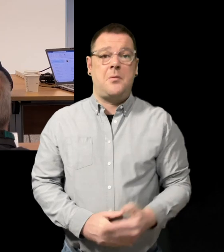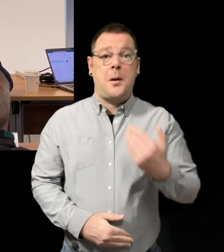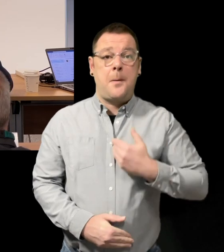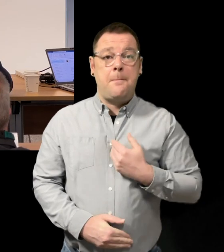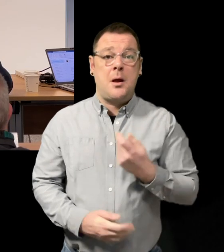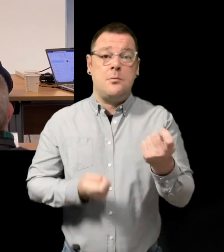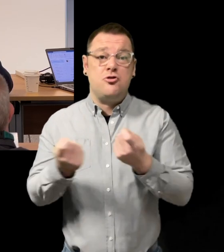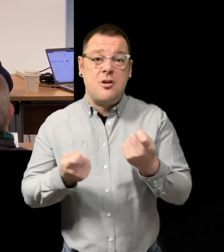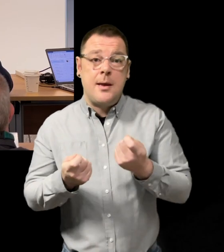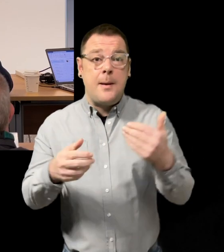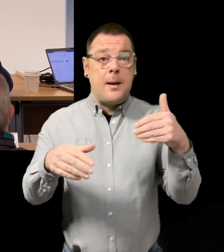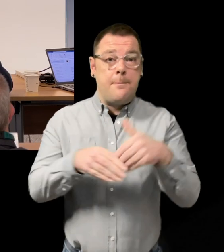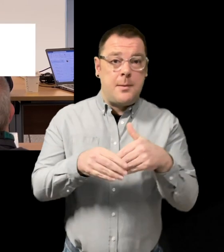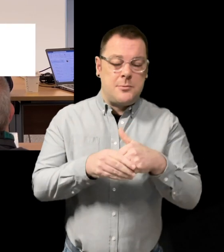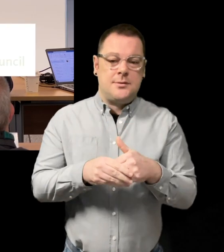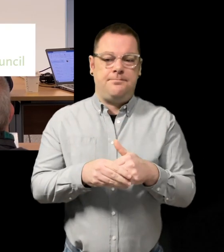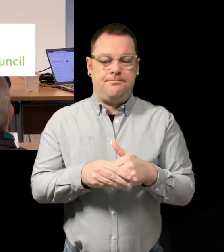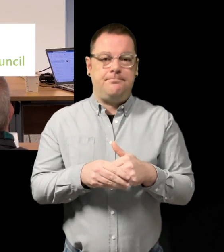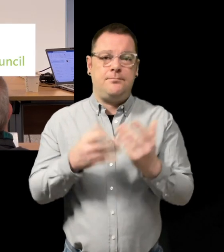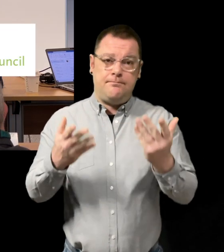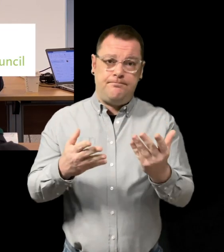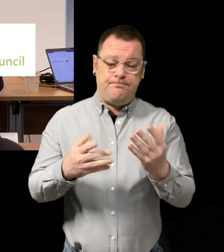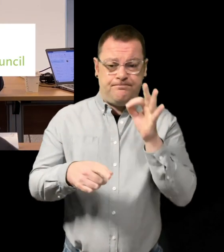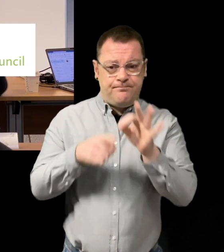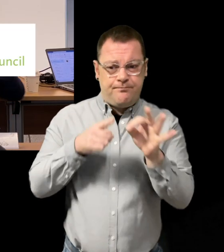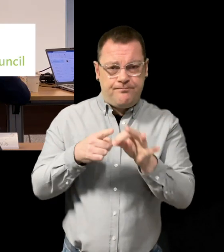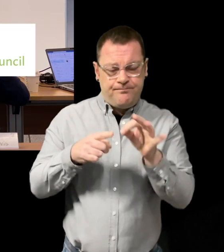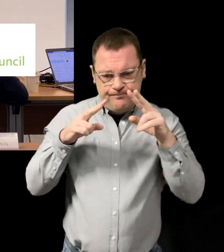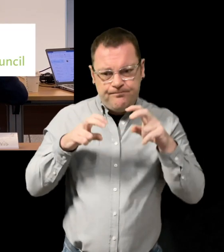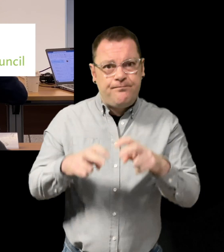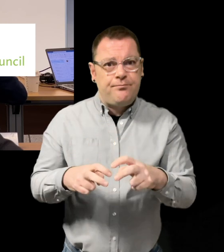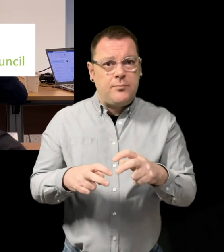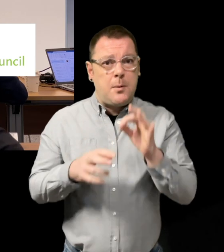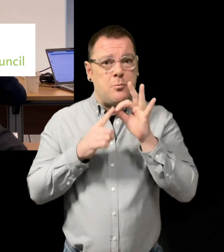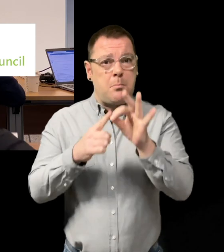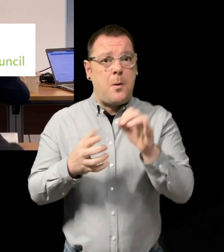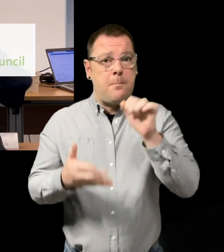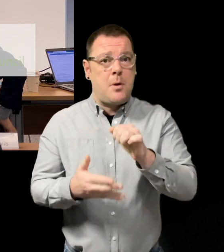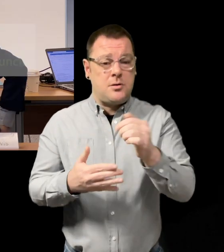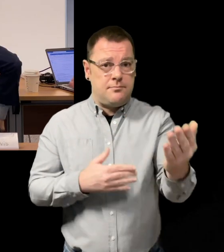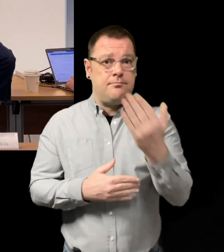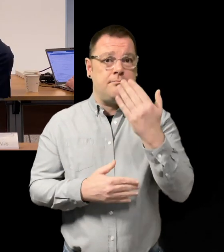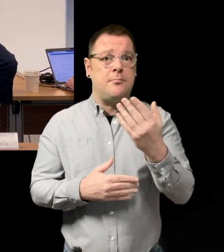Madam Chair, Members. Today will look in detail at our proposed budget for the forthcoming financial year,